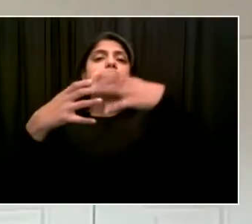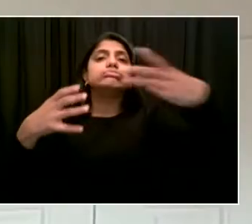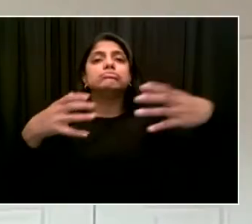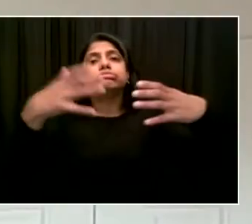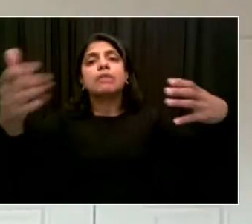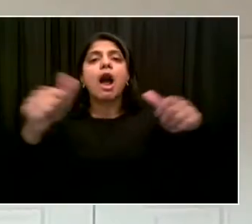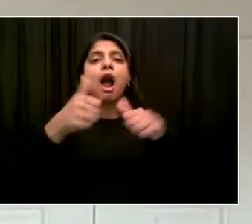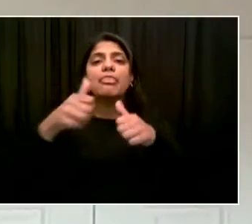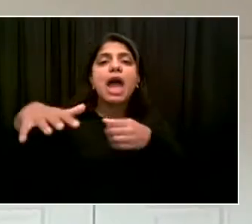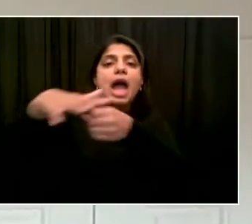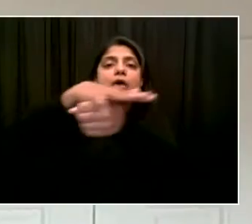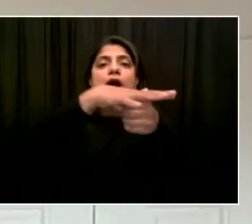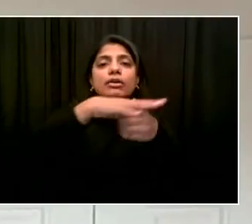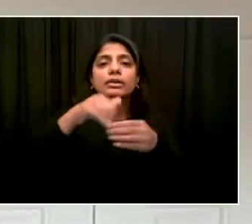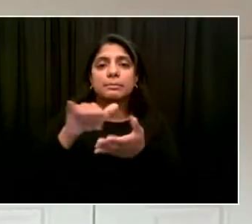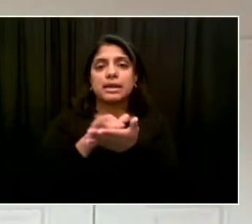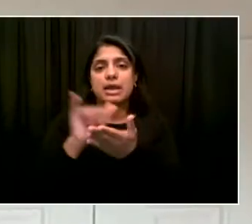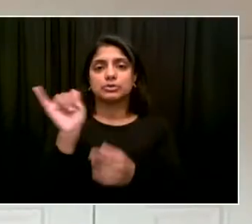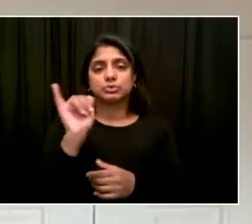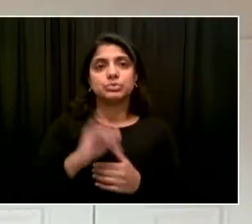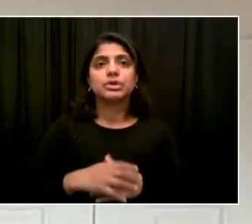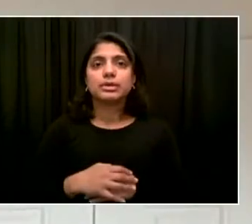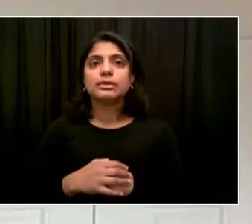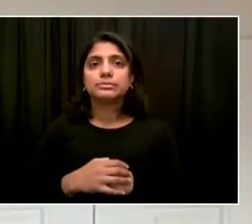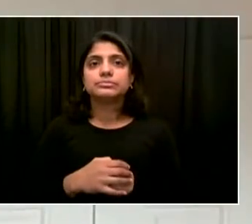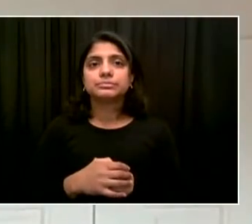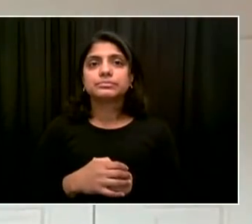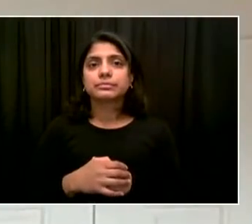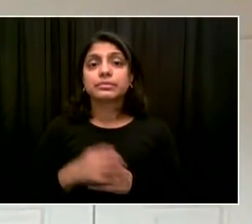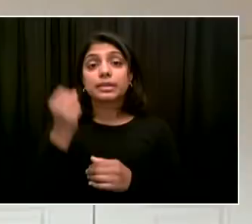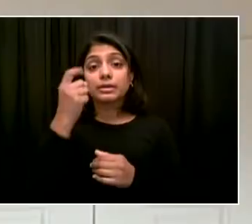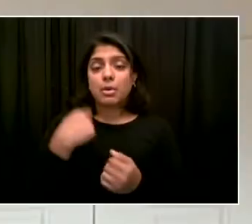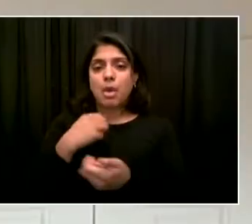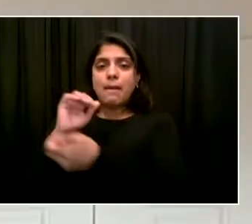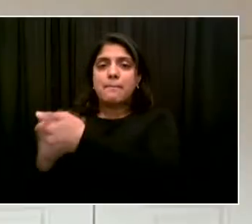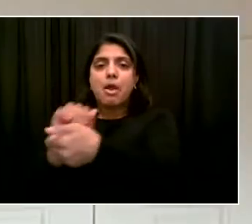SUCCESS IN COLLABORATING WITH ADVOCATES NEW AND EXISTING TENANTS MOST